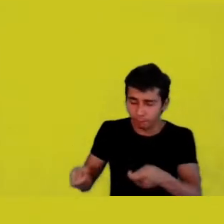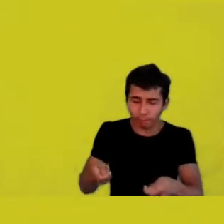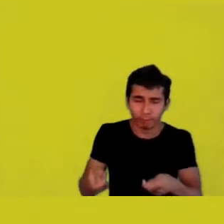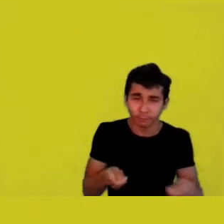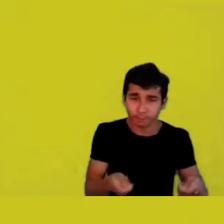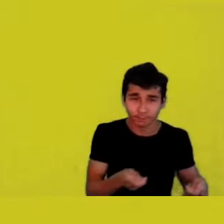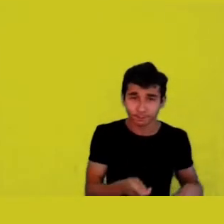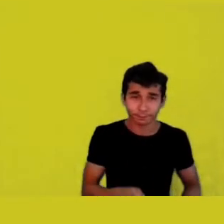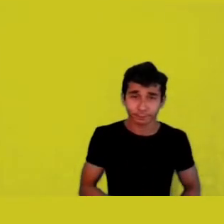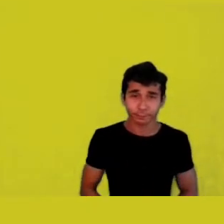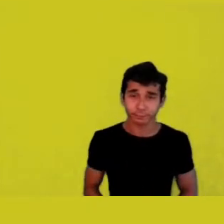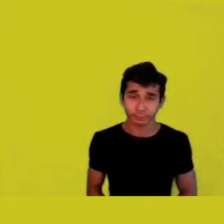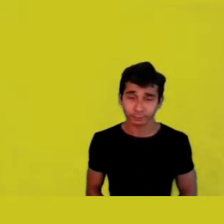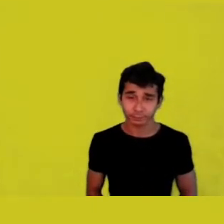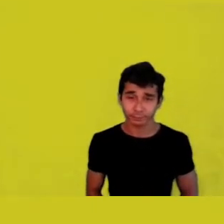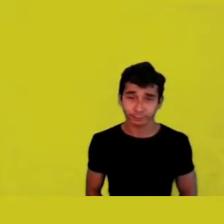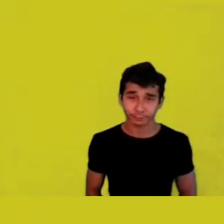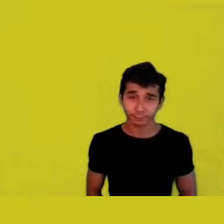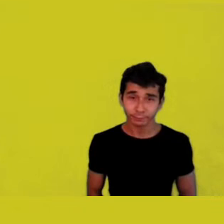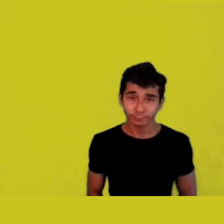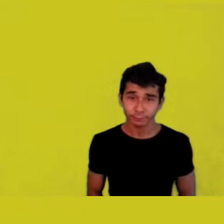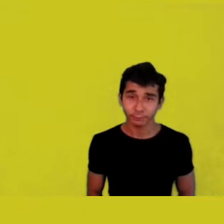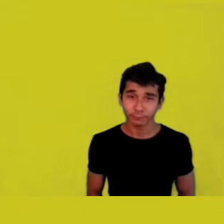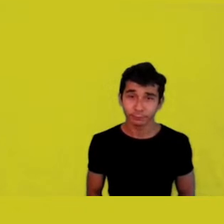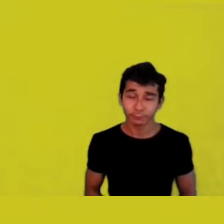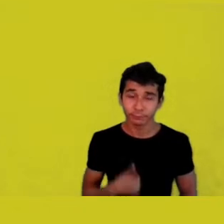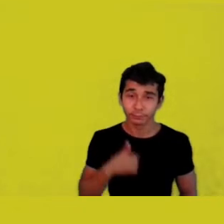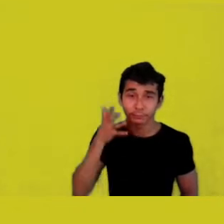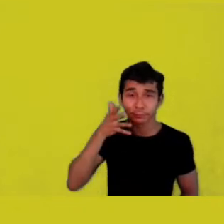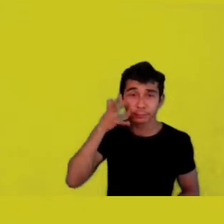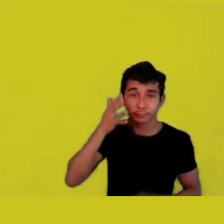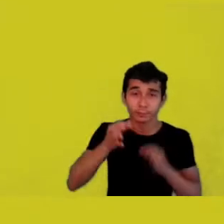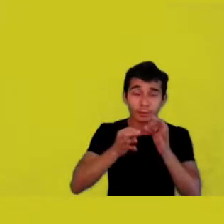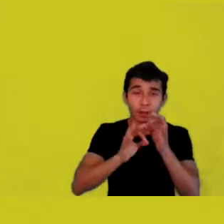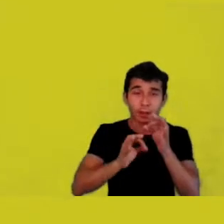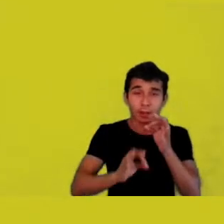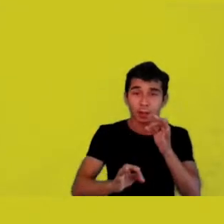I didn’t want to extend myself, I just wanted this